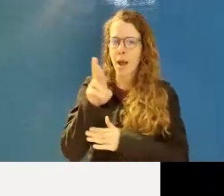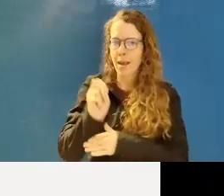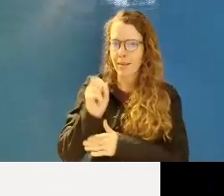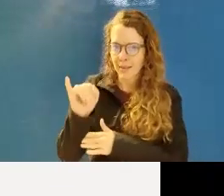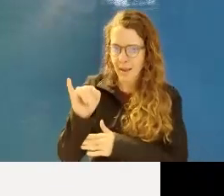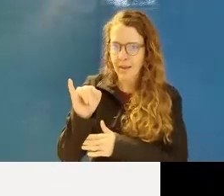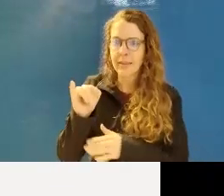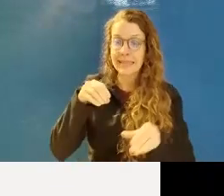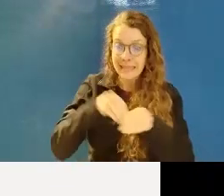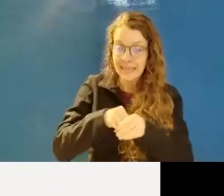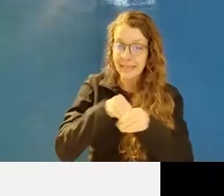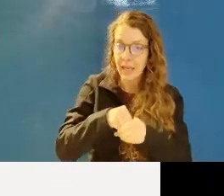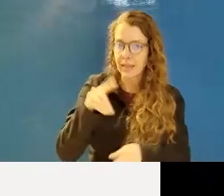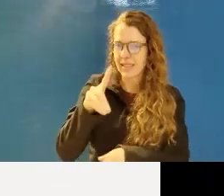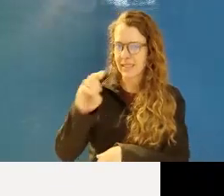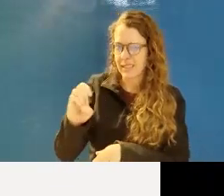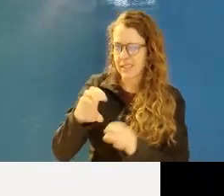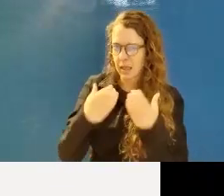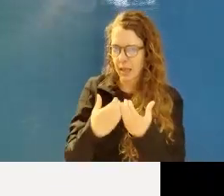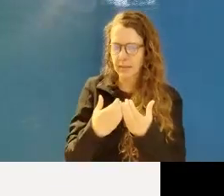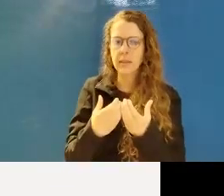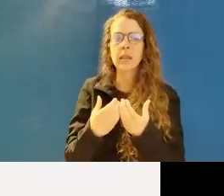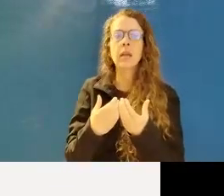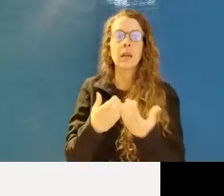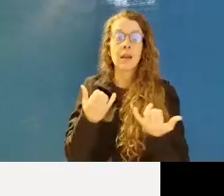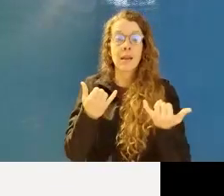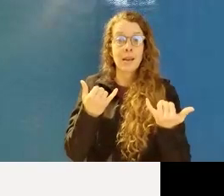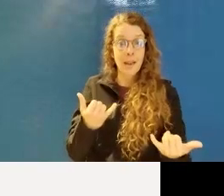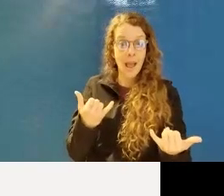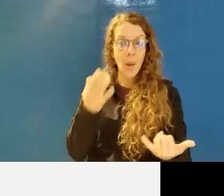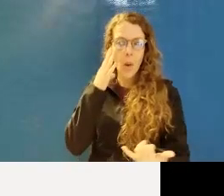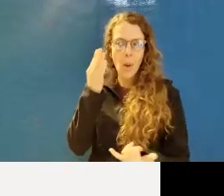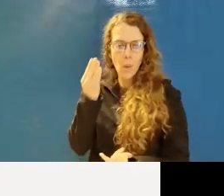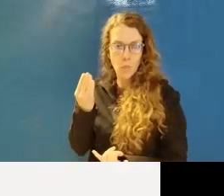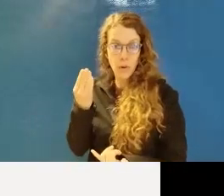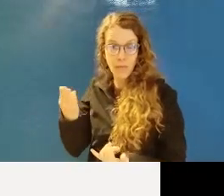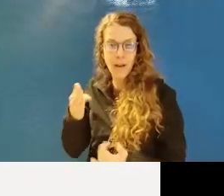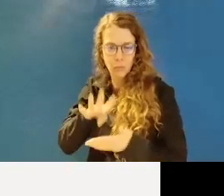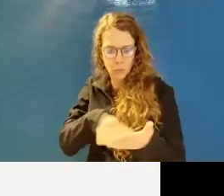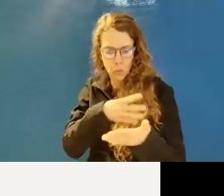And so let me provide you that rubric as well.